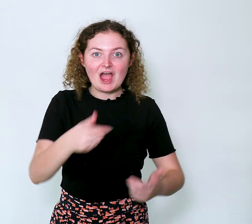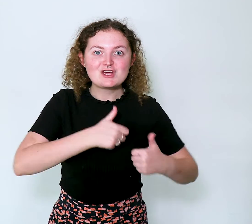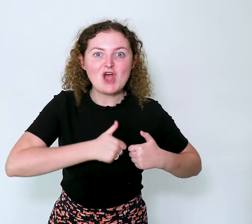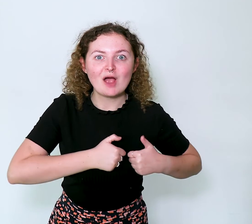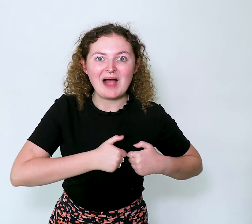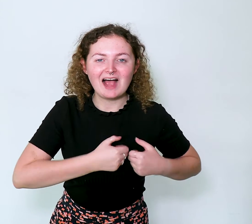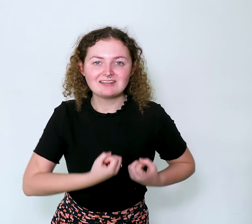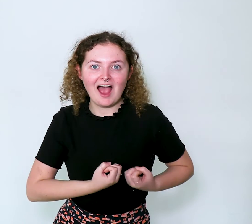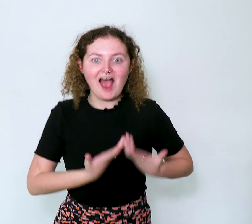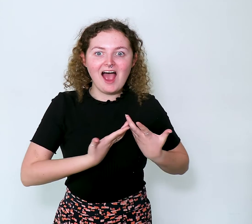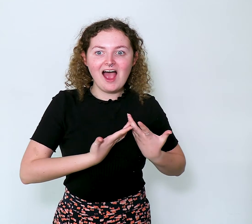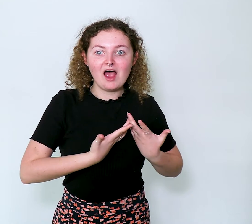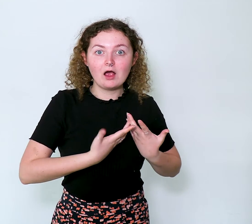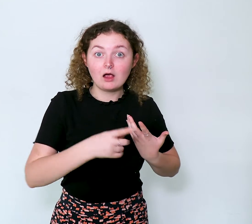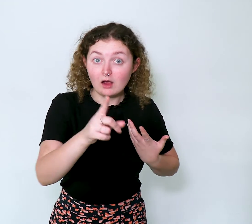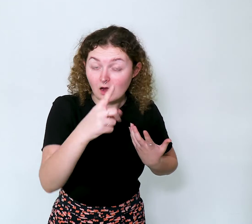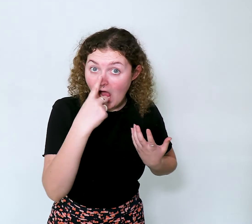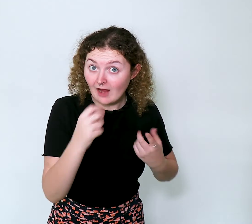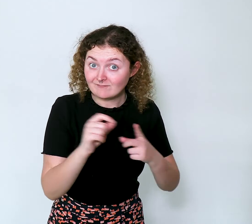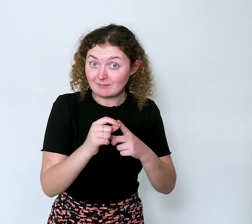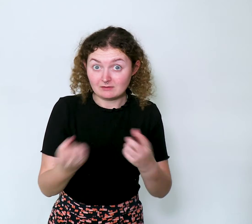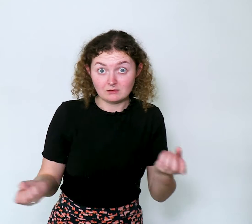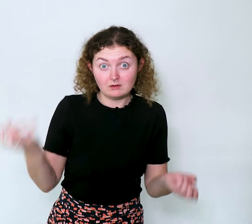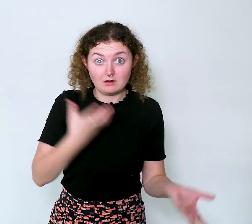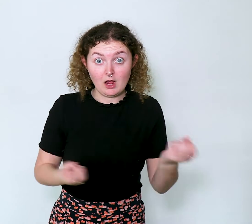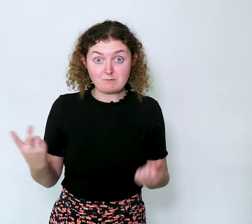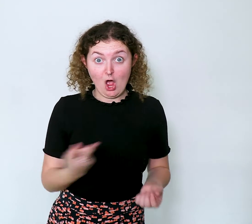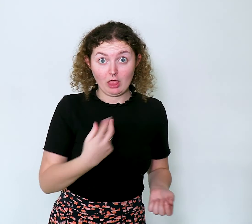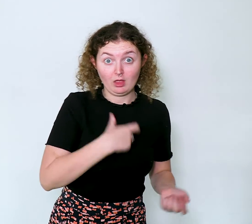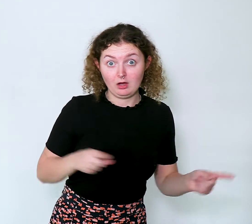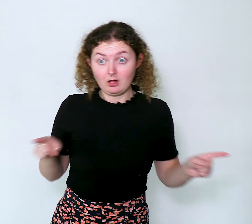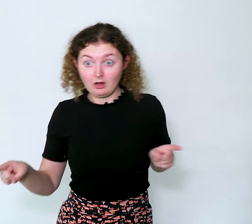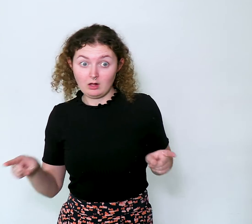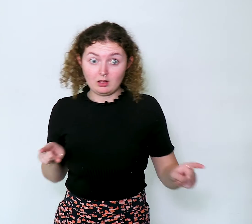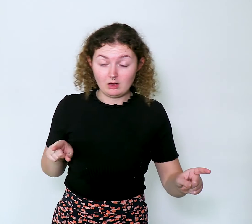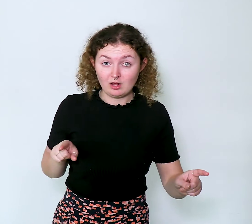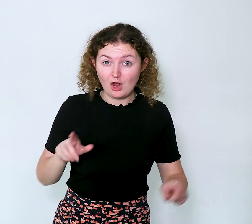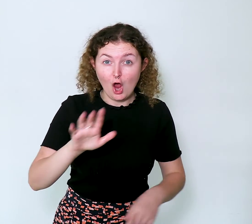As their romance is rekindled, can she juggle both personas?